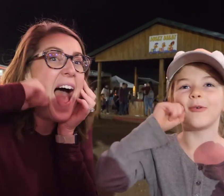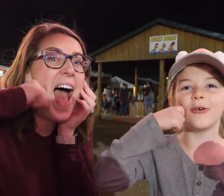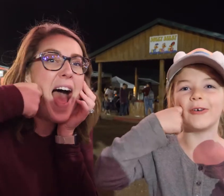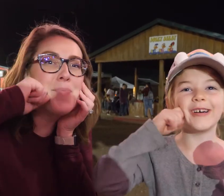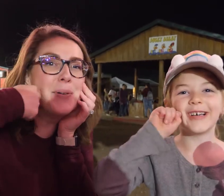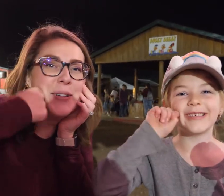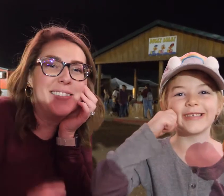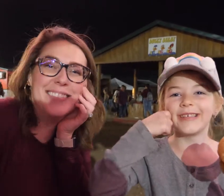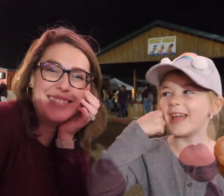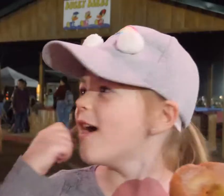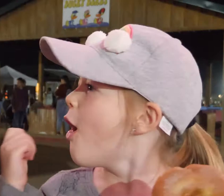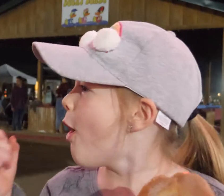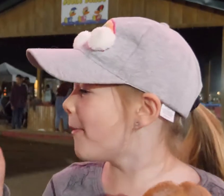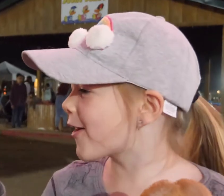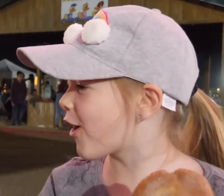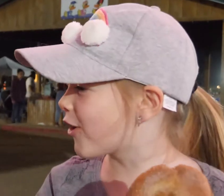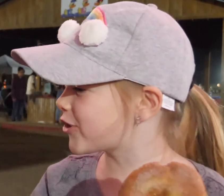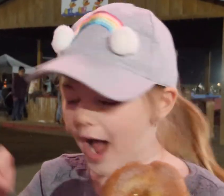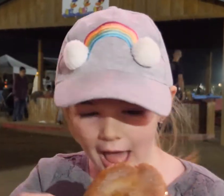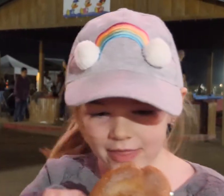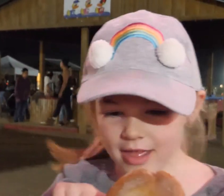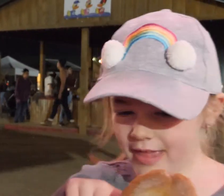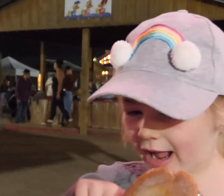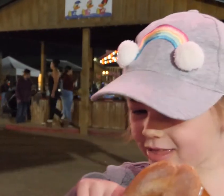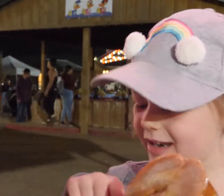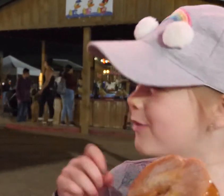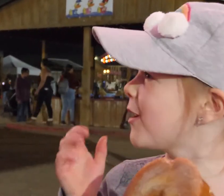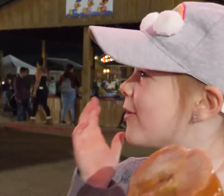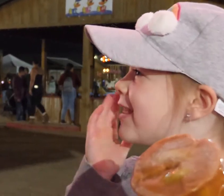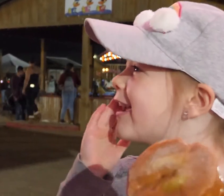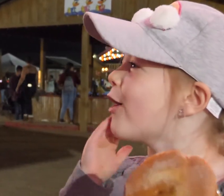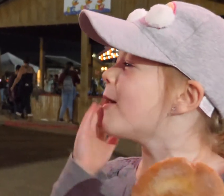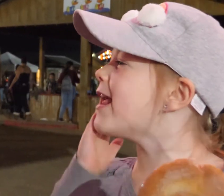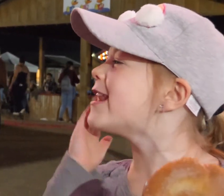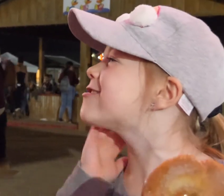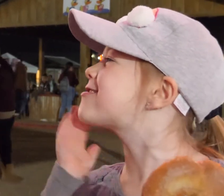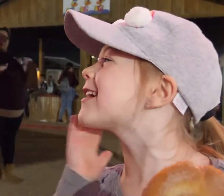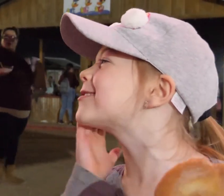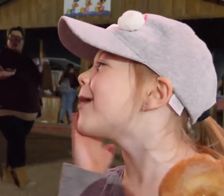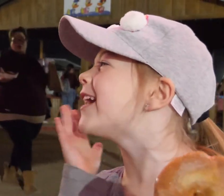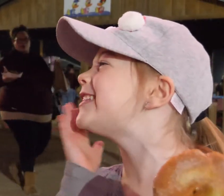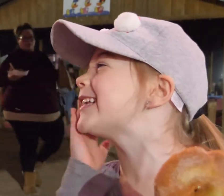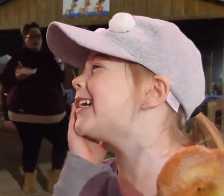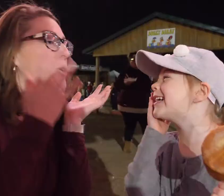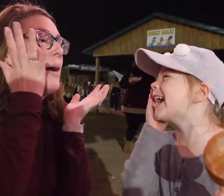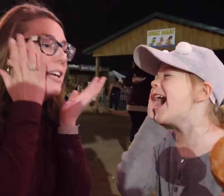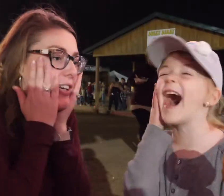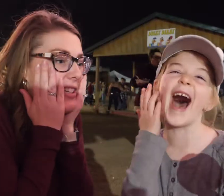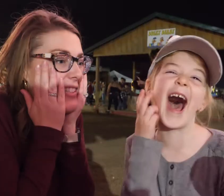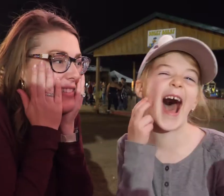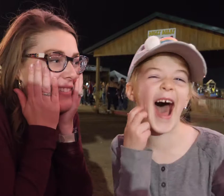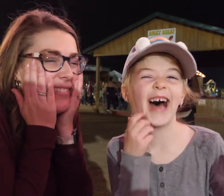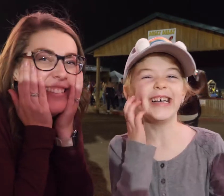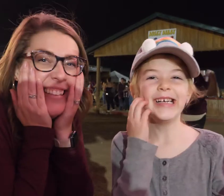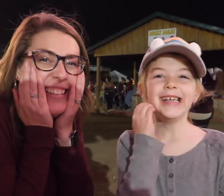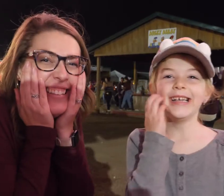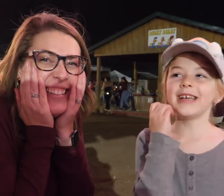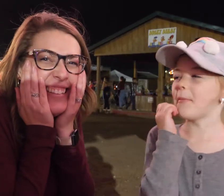Wait I'm using the wrong hand.